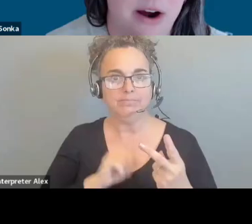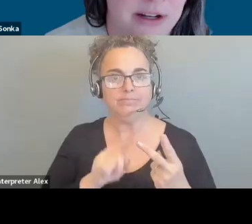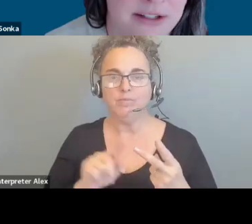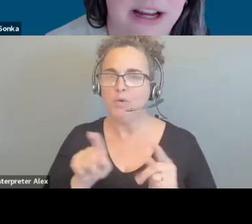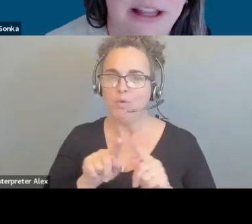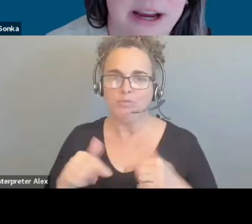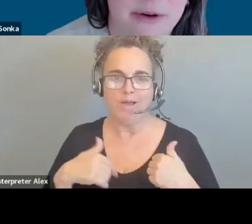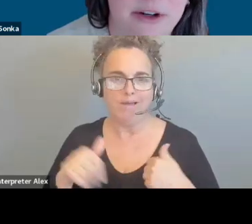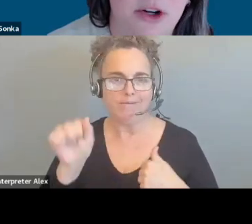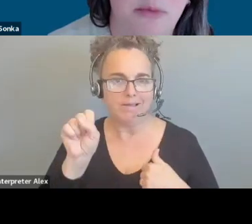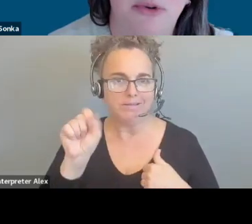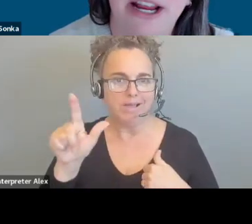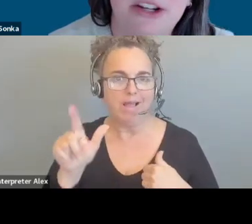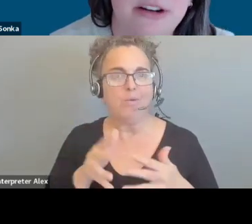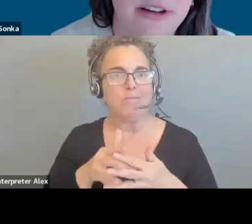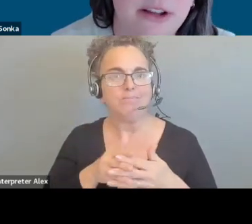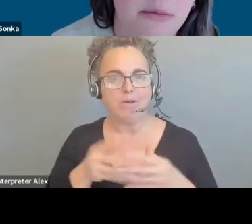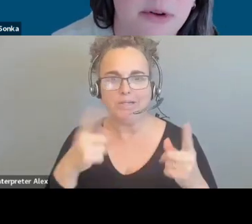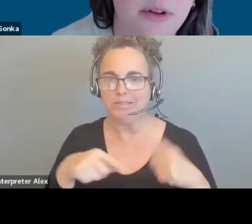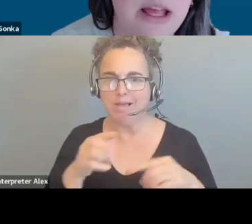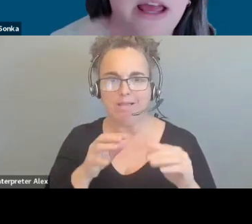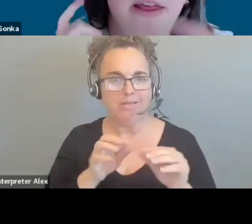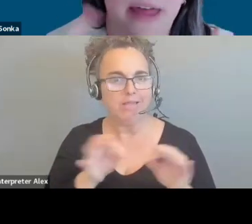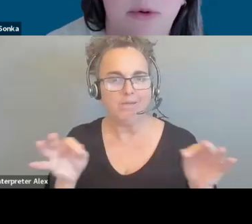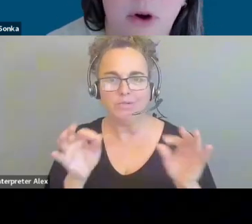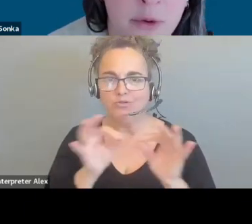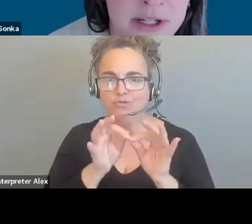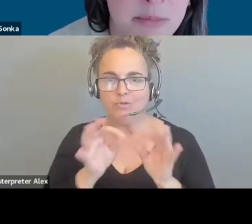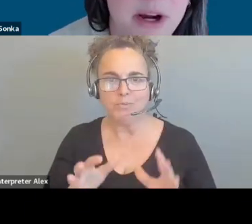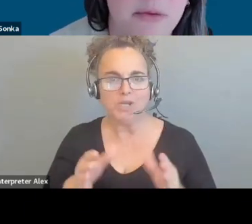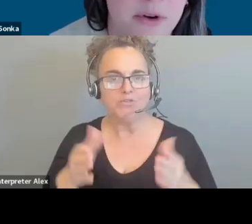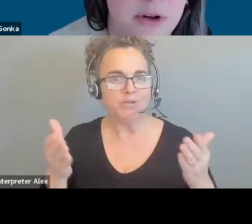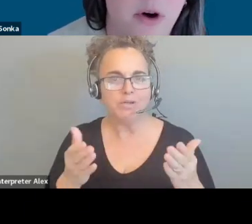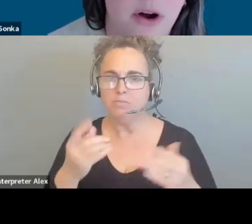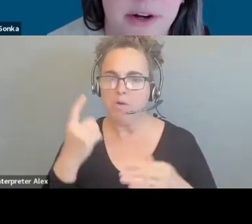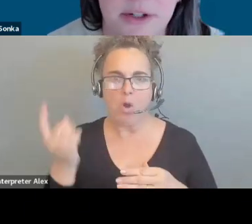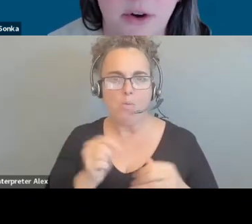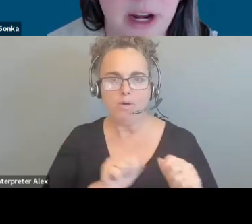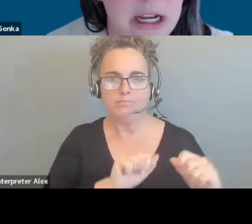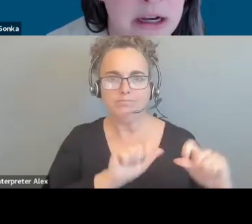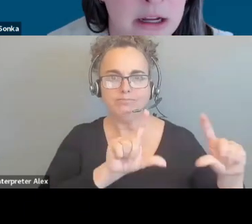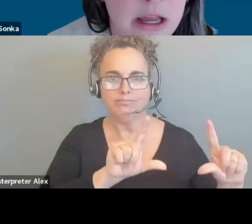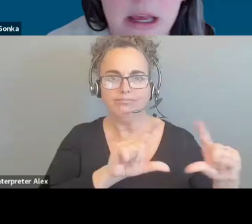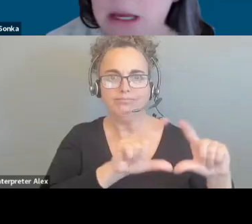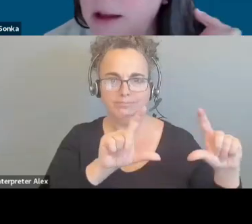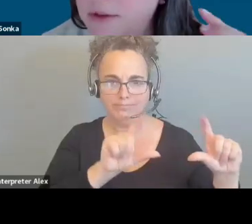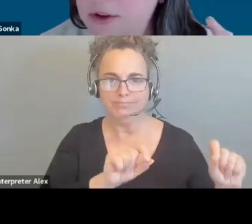or American Sign Language interpretation available that will always appear for you on your screen.